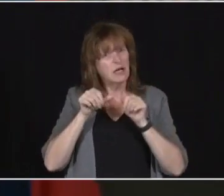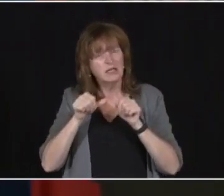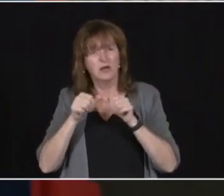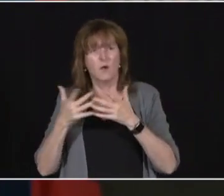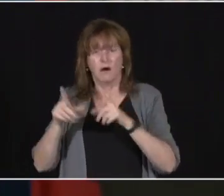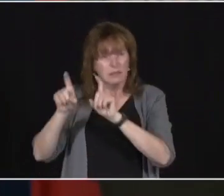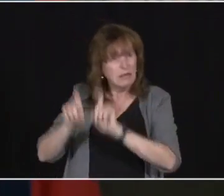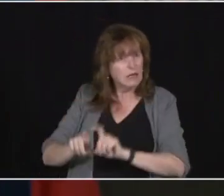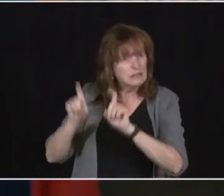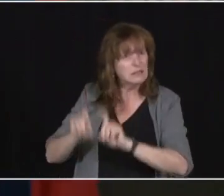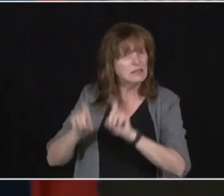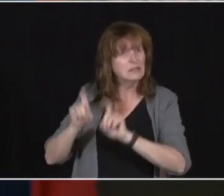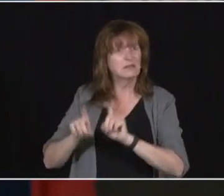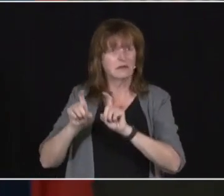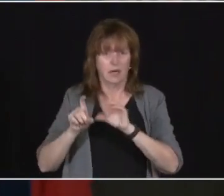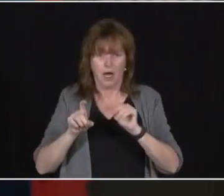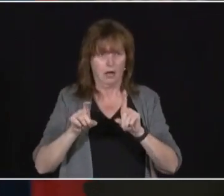I will pass it over to the Minister of health.